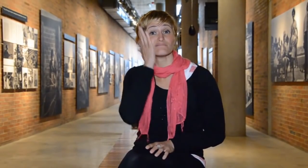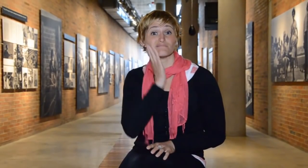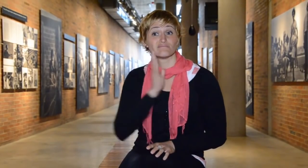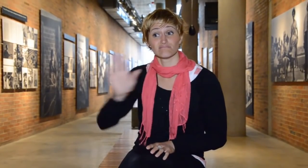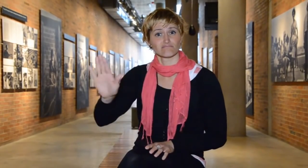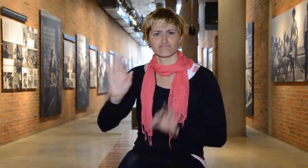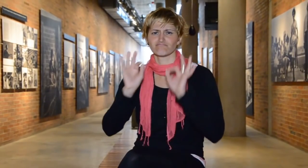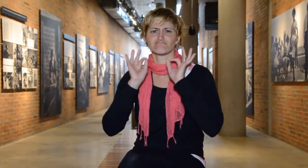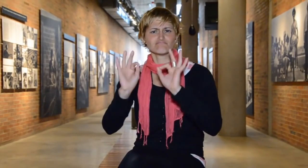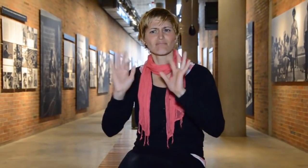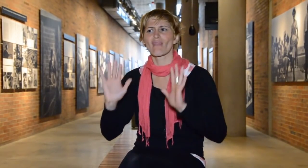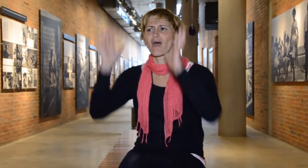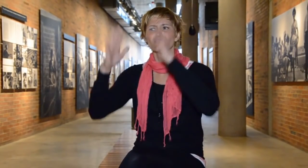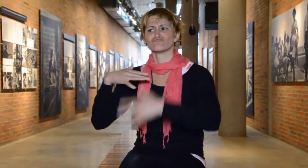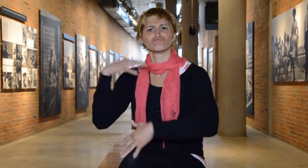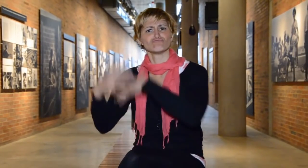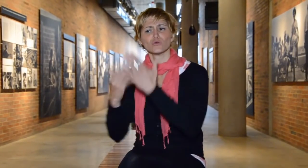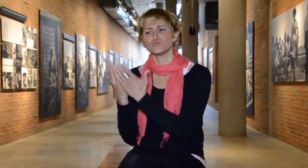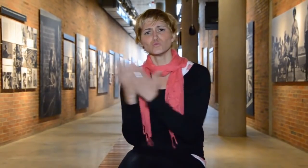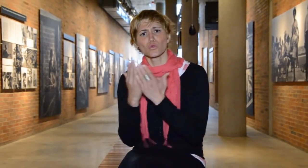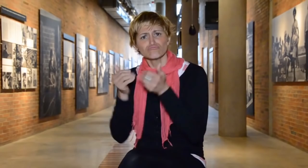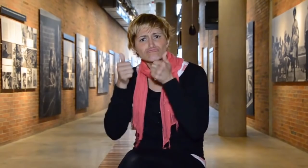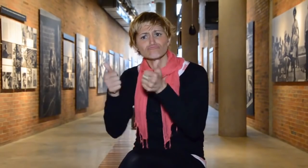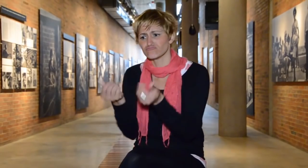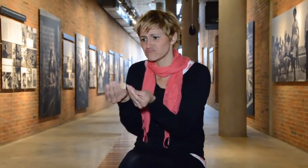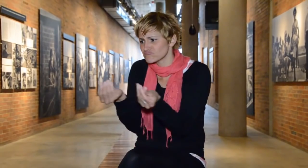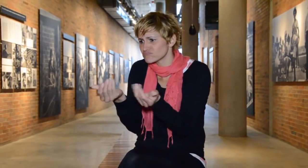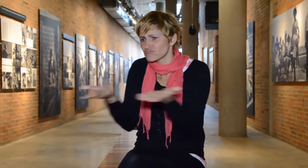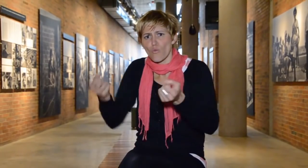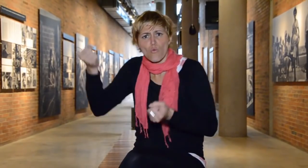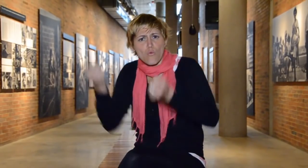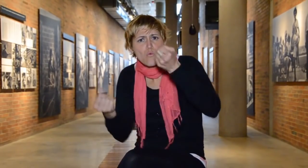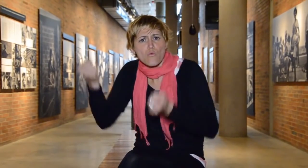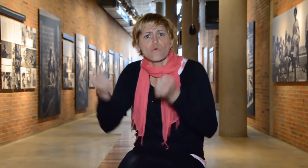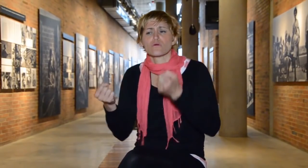The whites had full access to education, medical